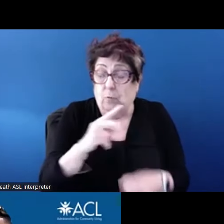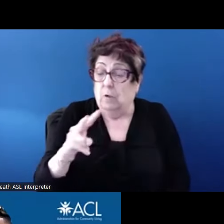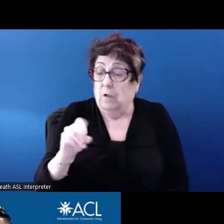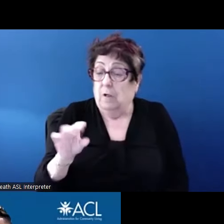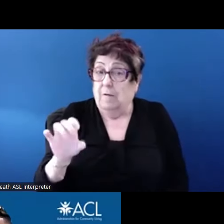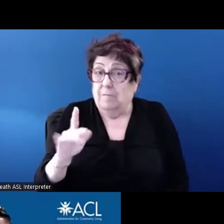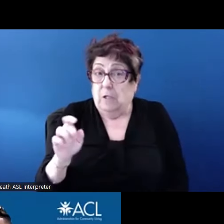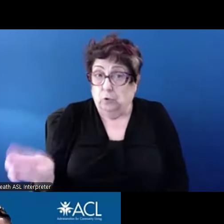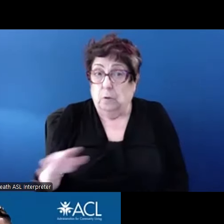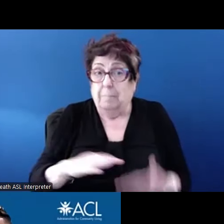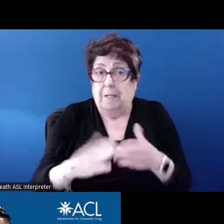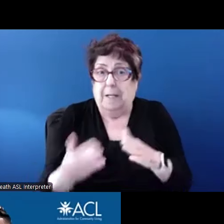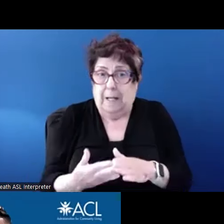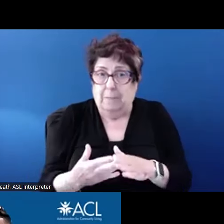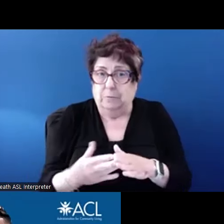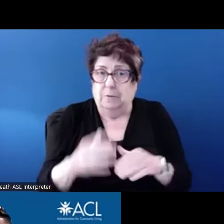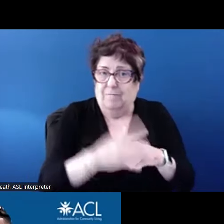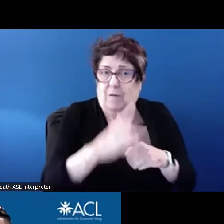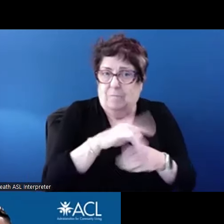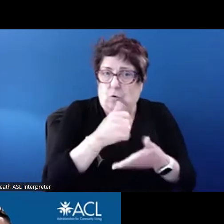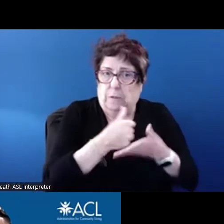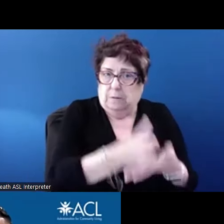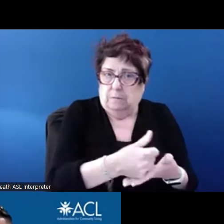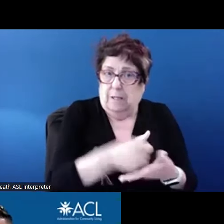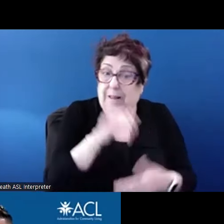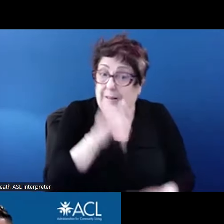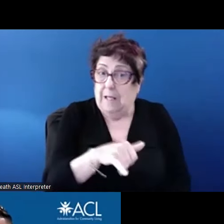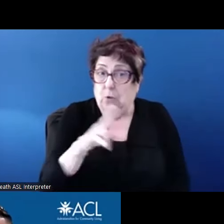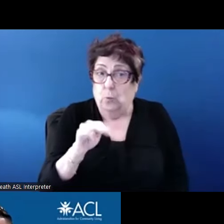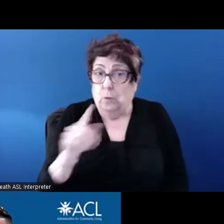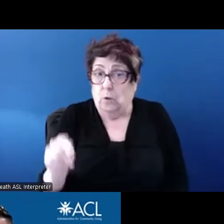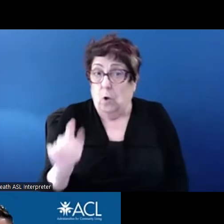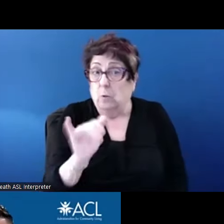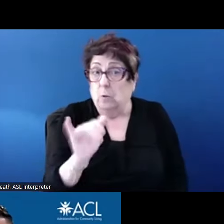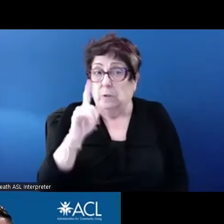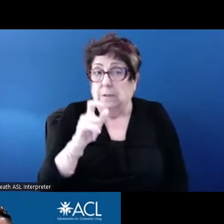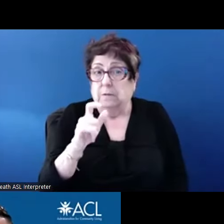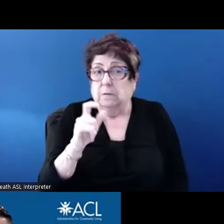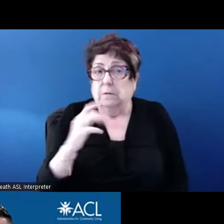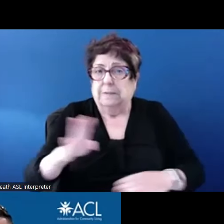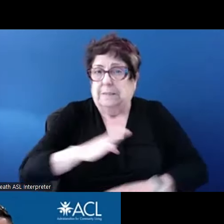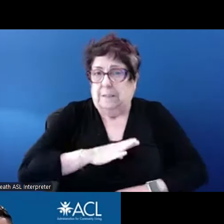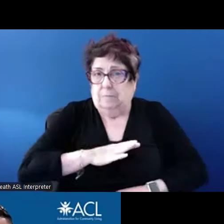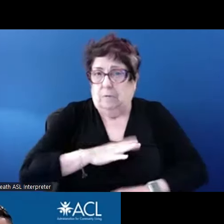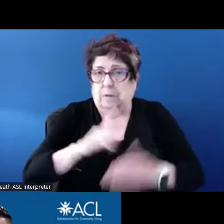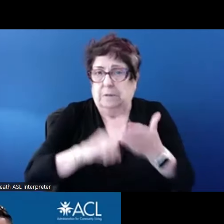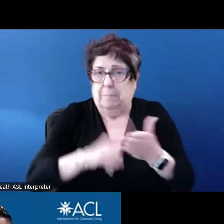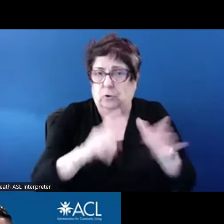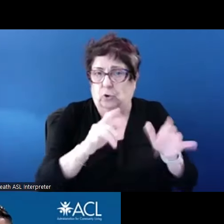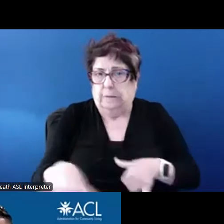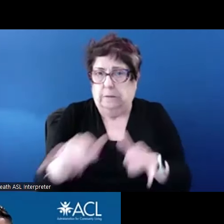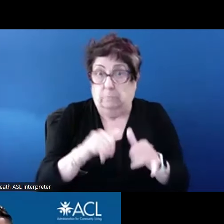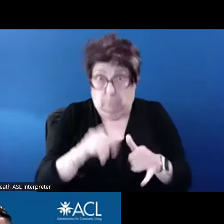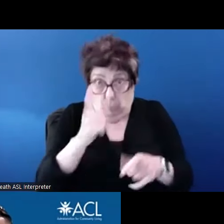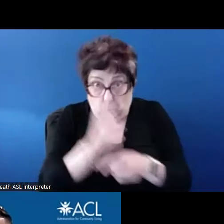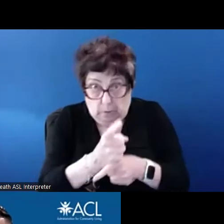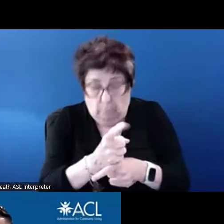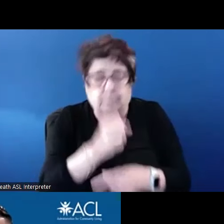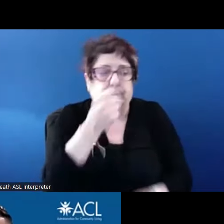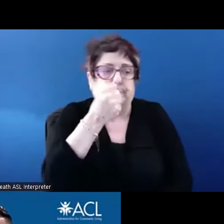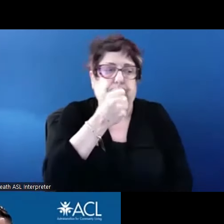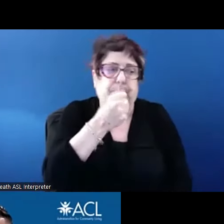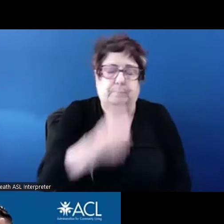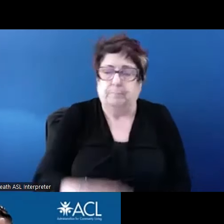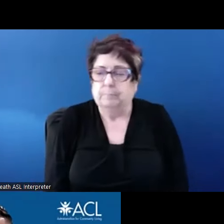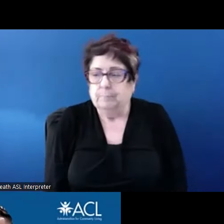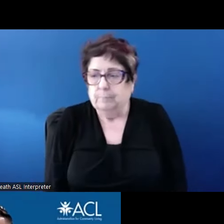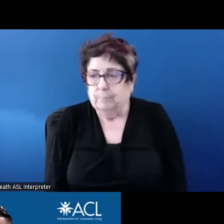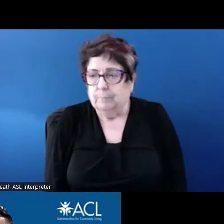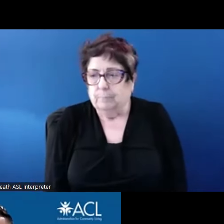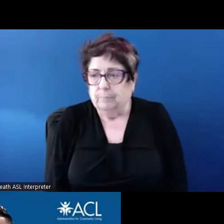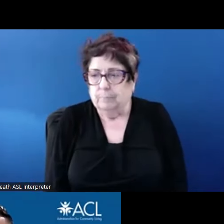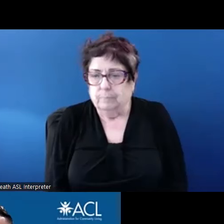The apartment unit must meet the inspection standards that were mentioned. Is that correct?